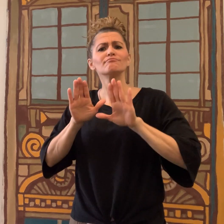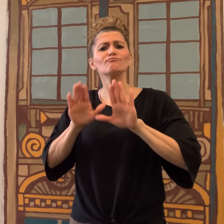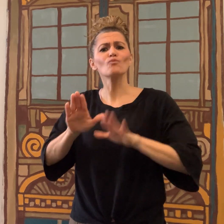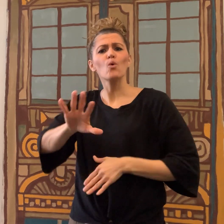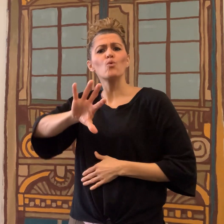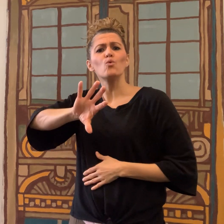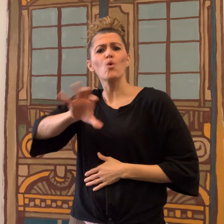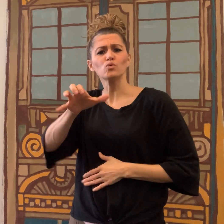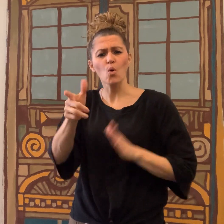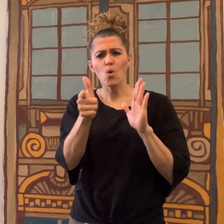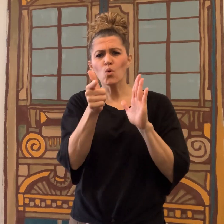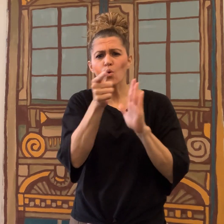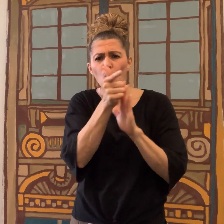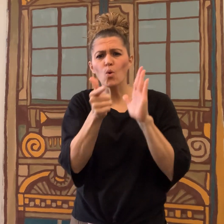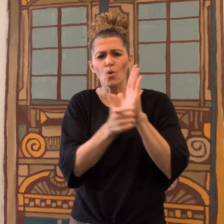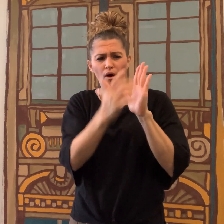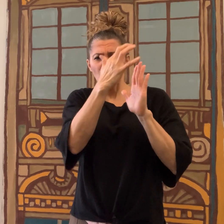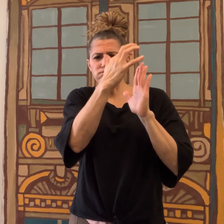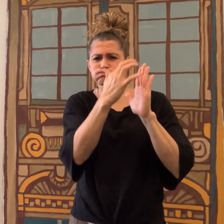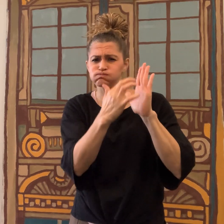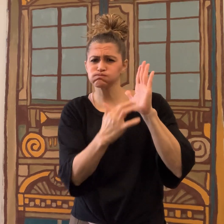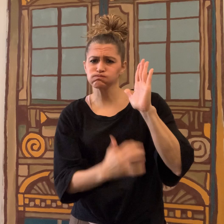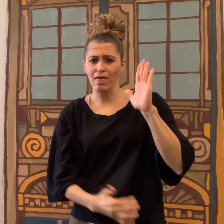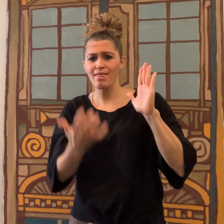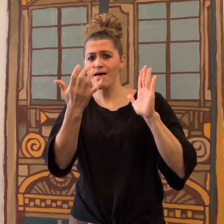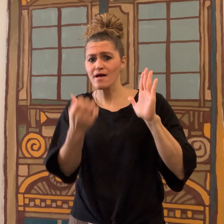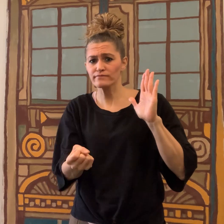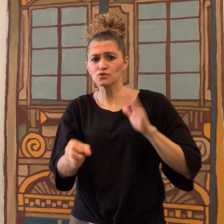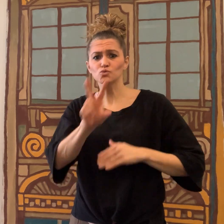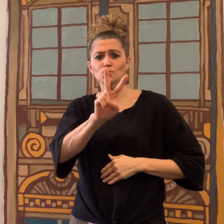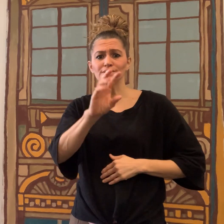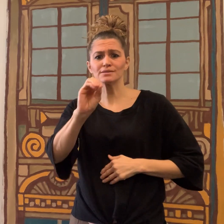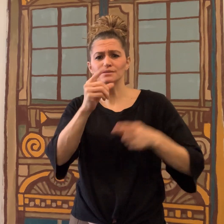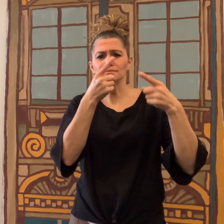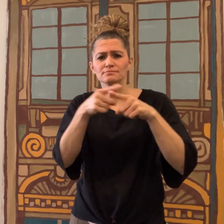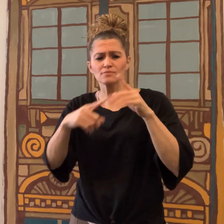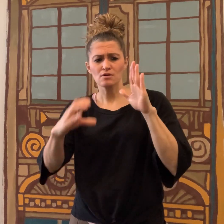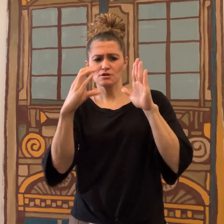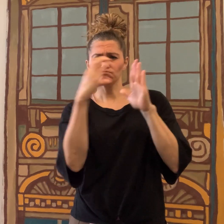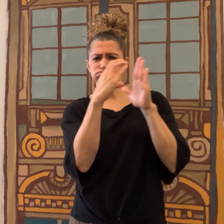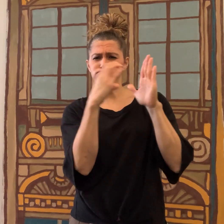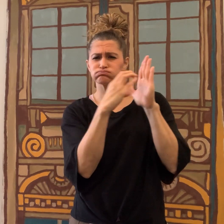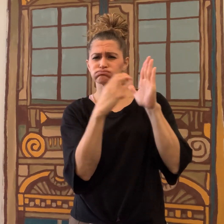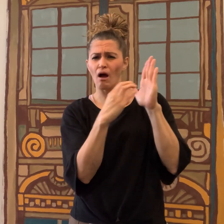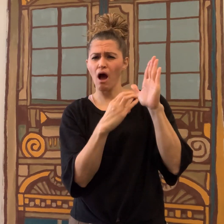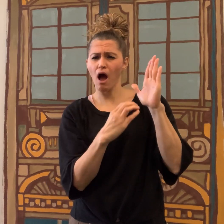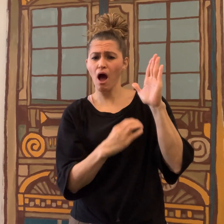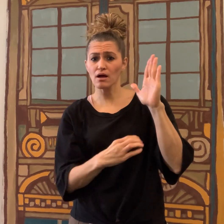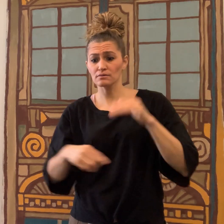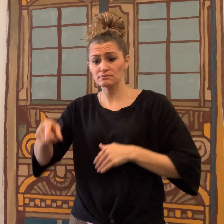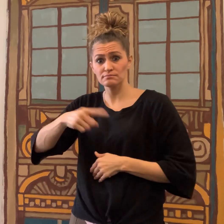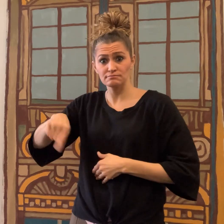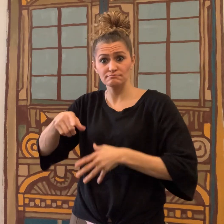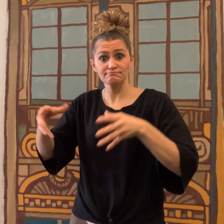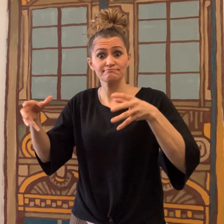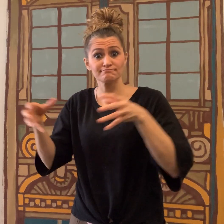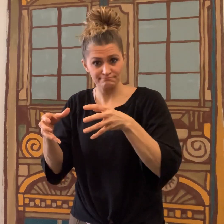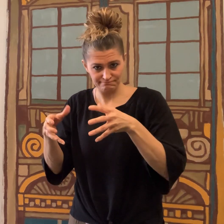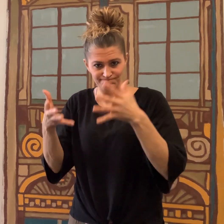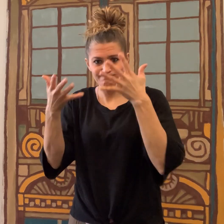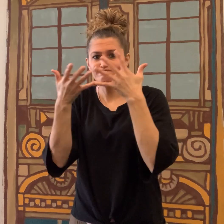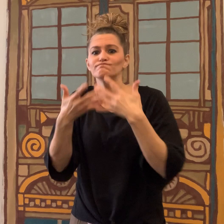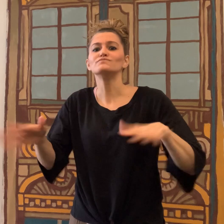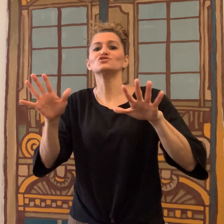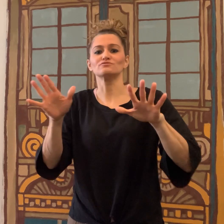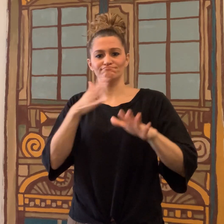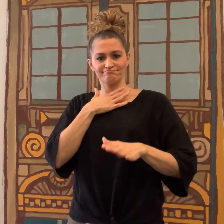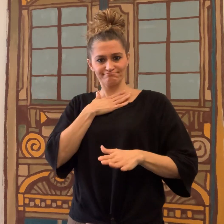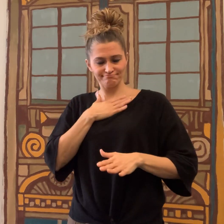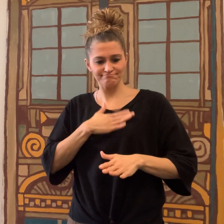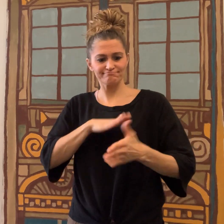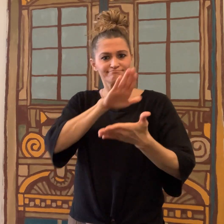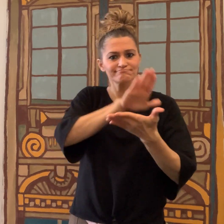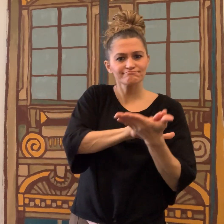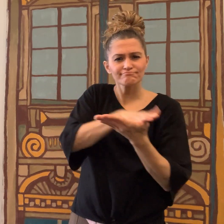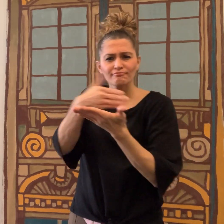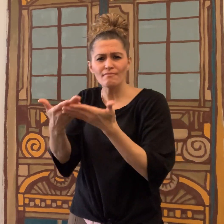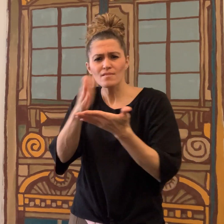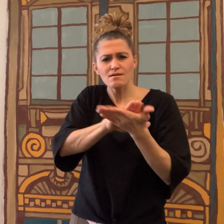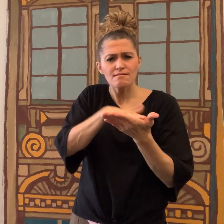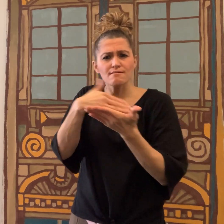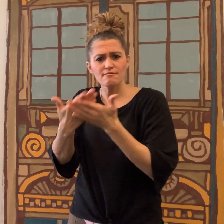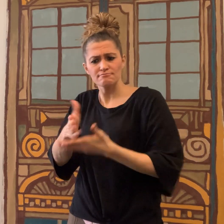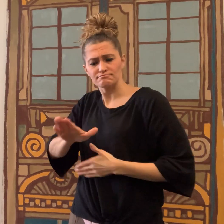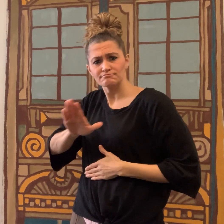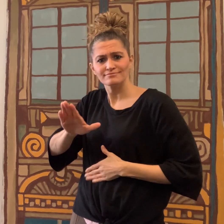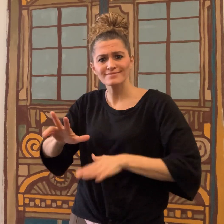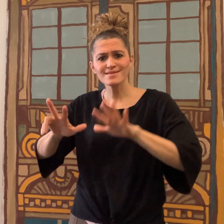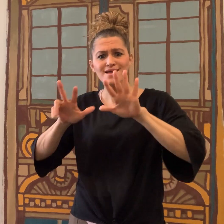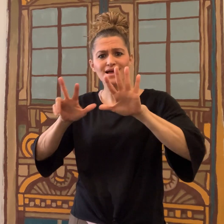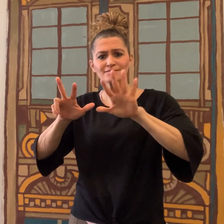has translated twenty chapters of their Constitution into eight local